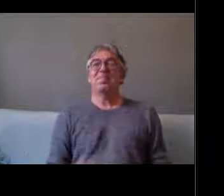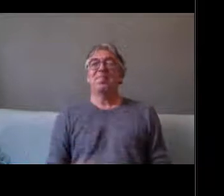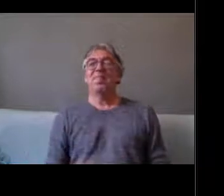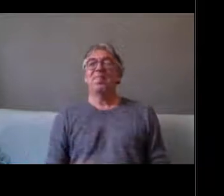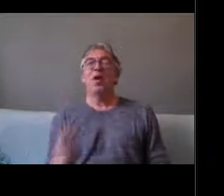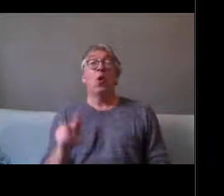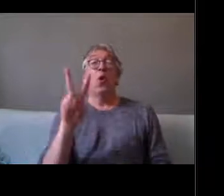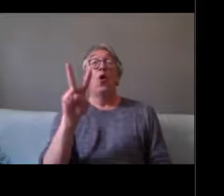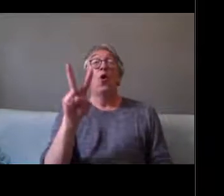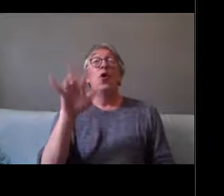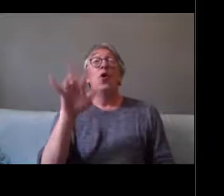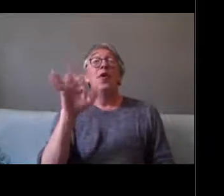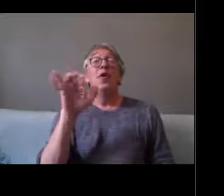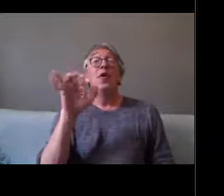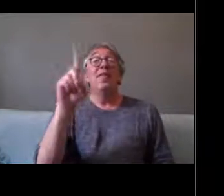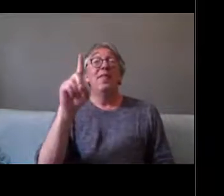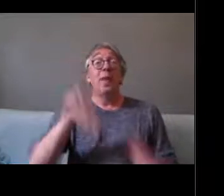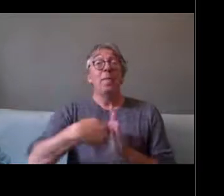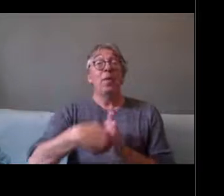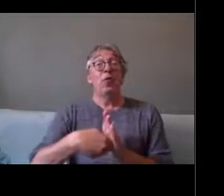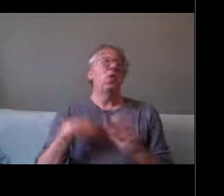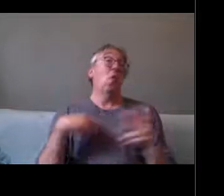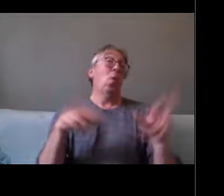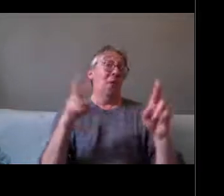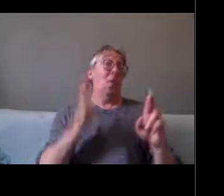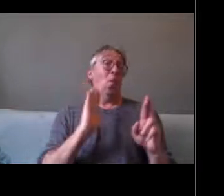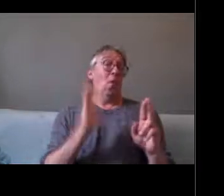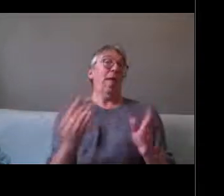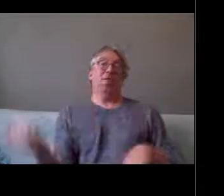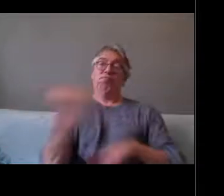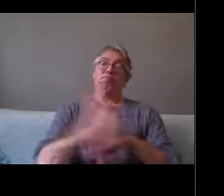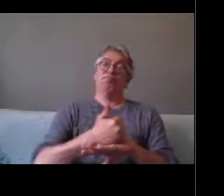and hosting organisations to facilitate these sharing experiences